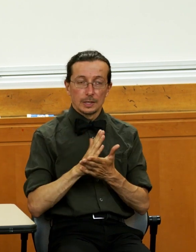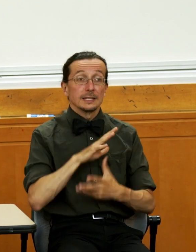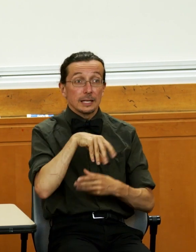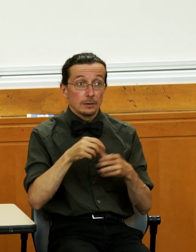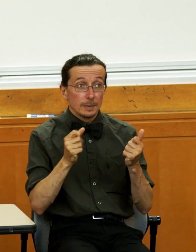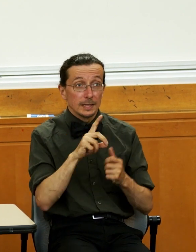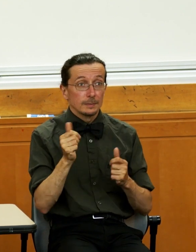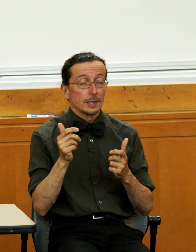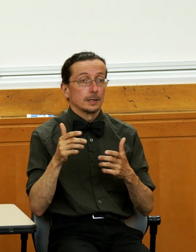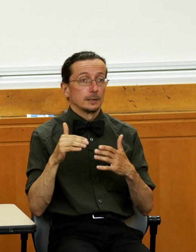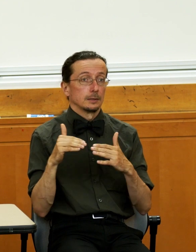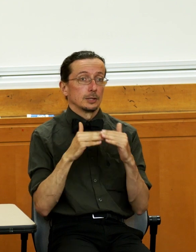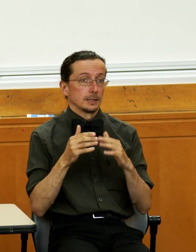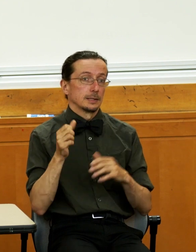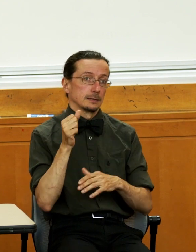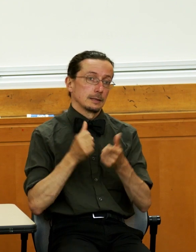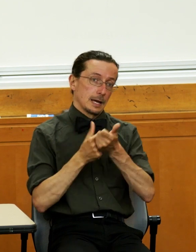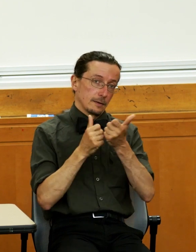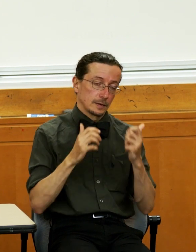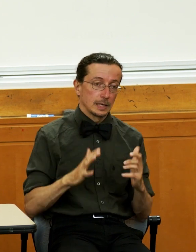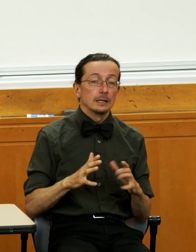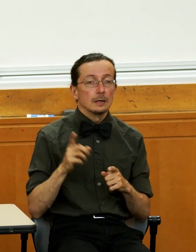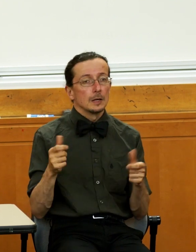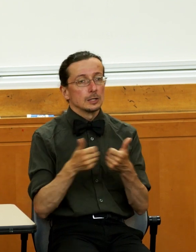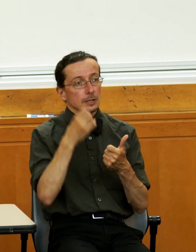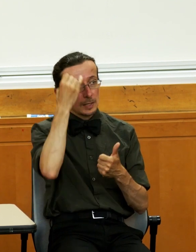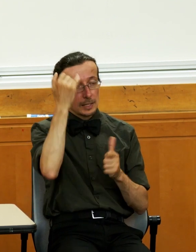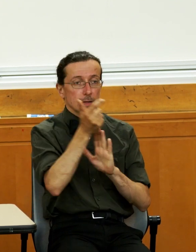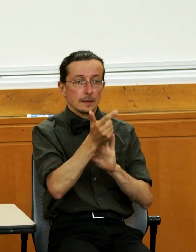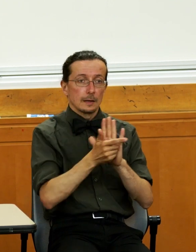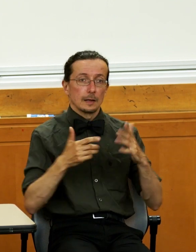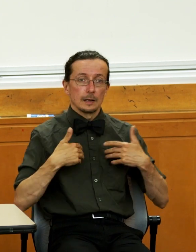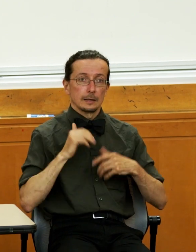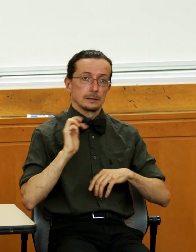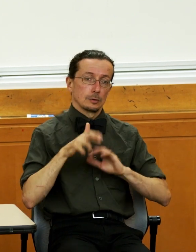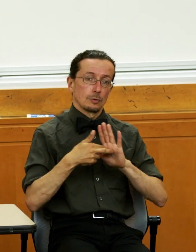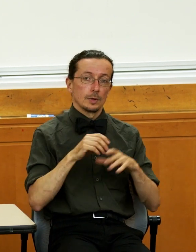advocates who challenged the notion that the law has a place in Disability Justice. However,